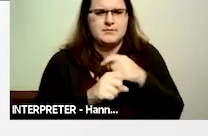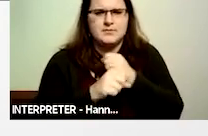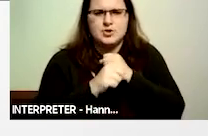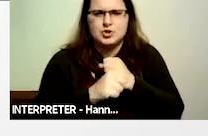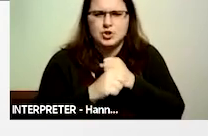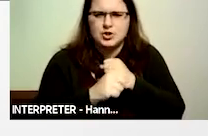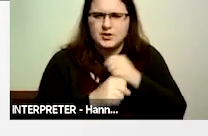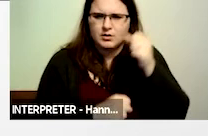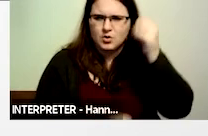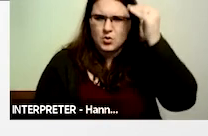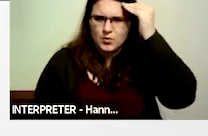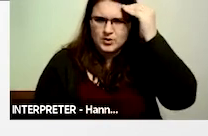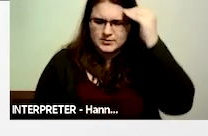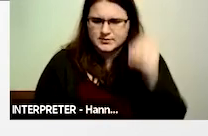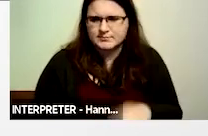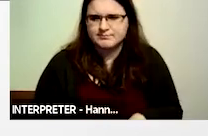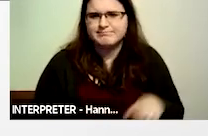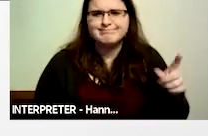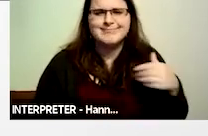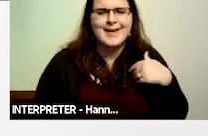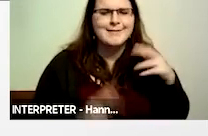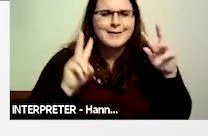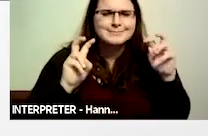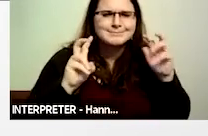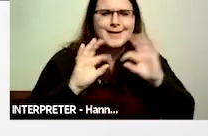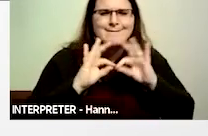Ben Woelk: So they've got like family feud games and things like that.